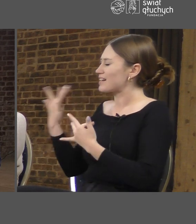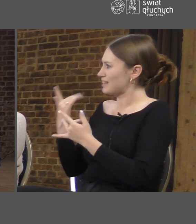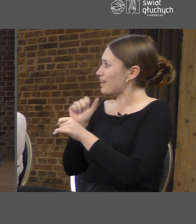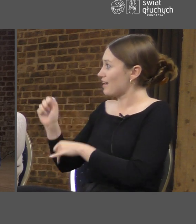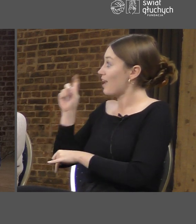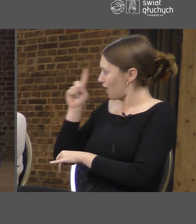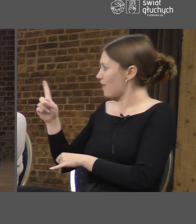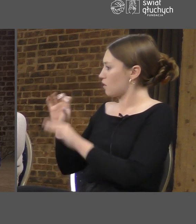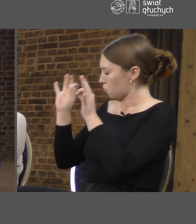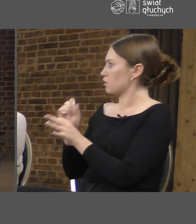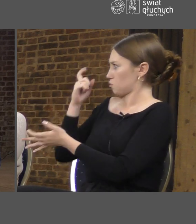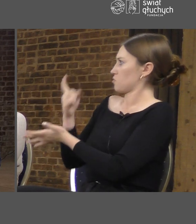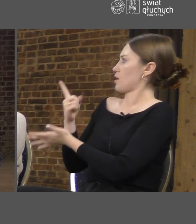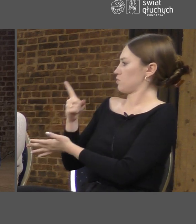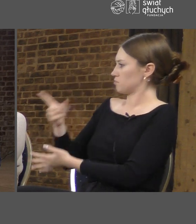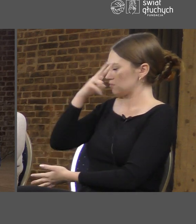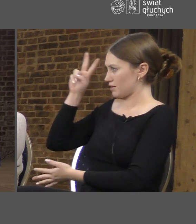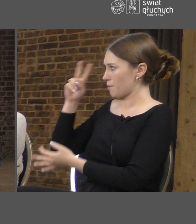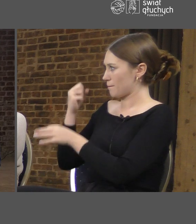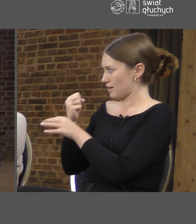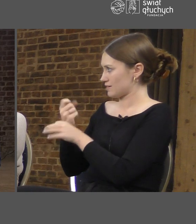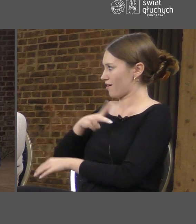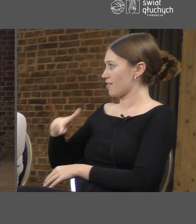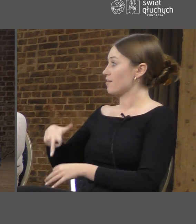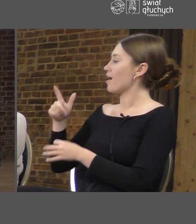But she made it, she's a nurse. Second situation from Poland: